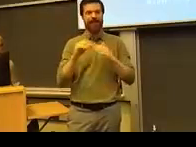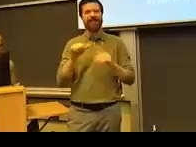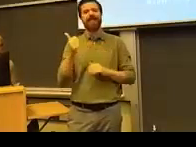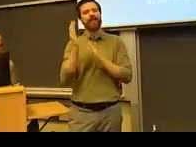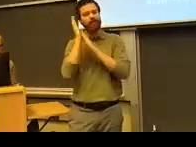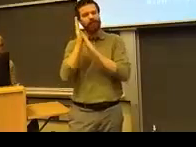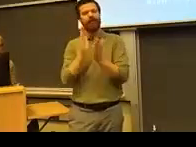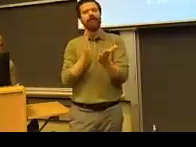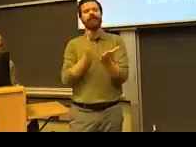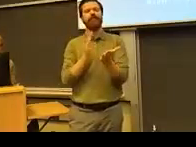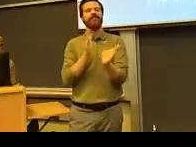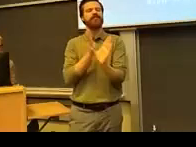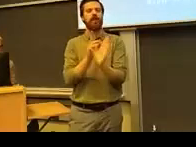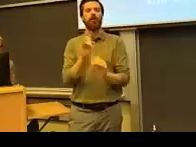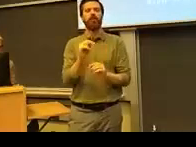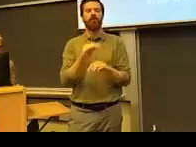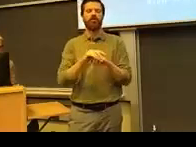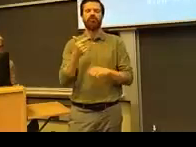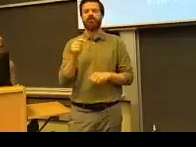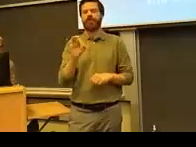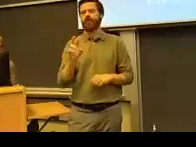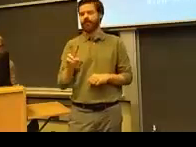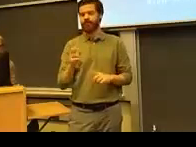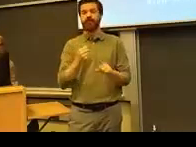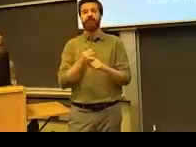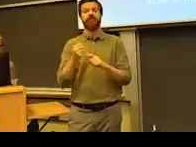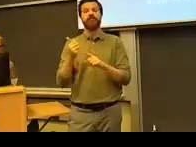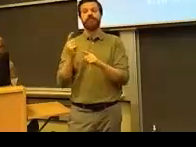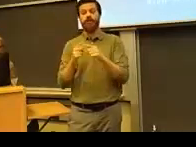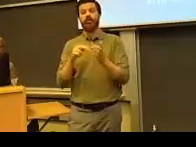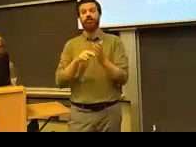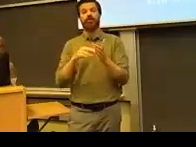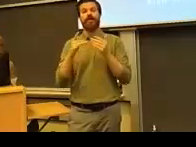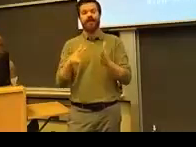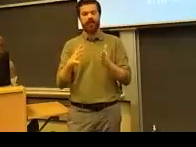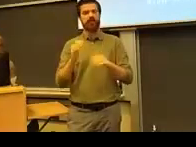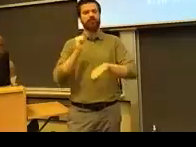on g92 he and our nurse leaders paved the way for what is now called the Summits substance